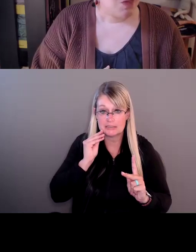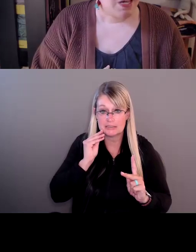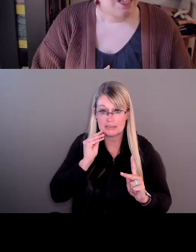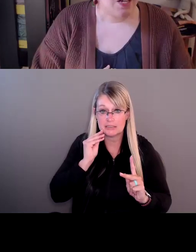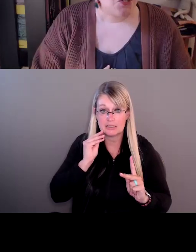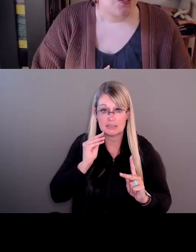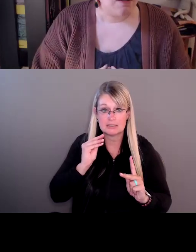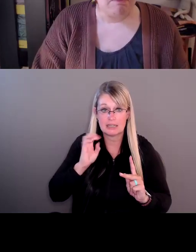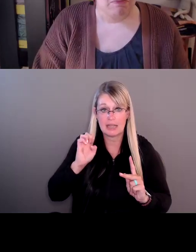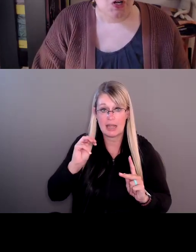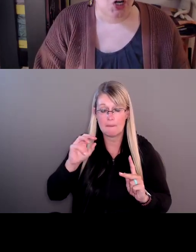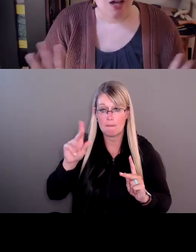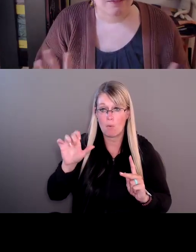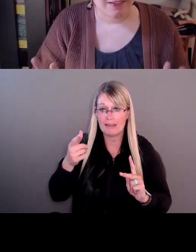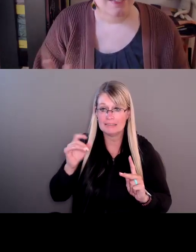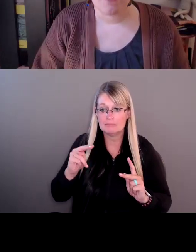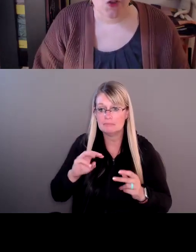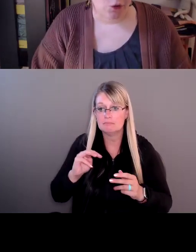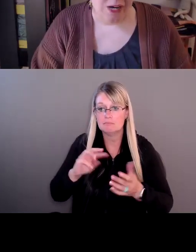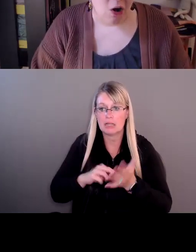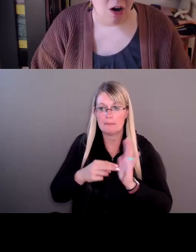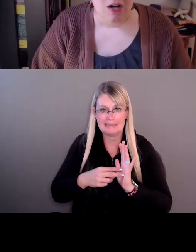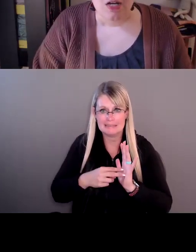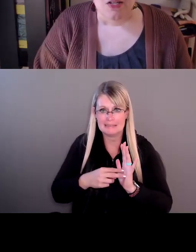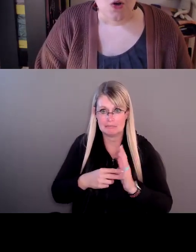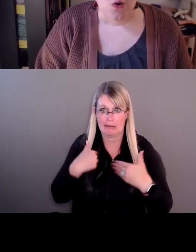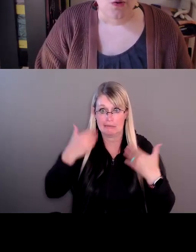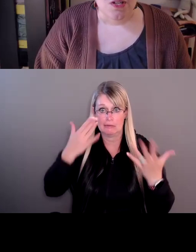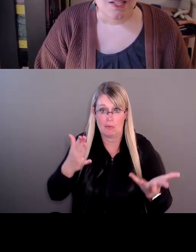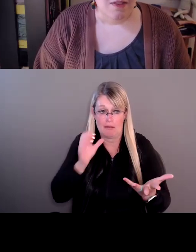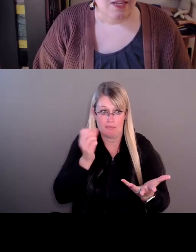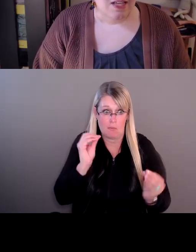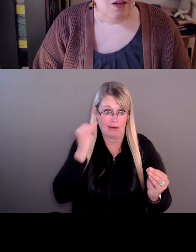which means they are not -- that's not even on the radar. So there are lots of things that